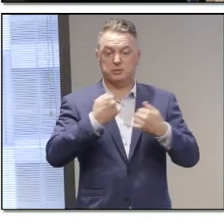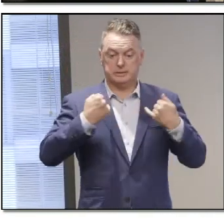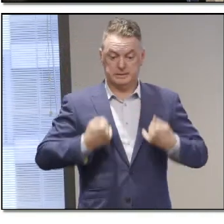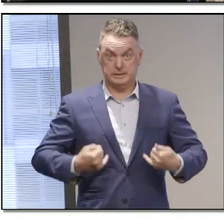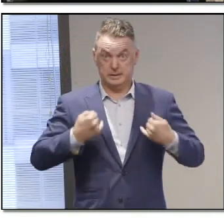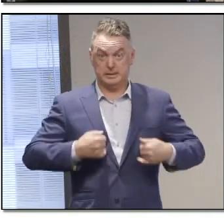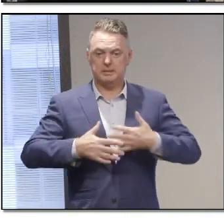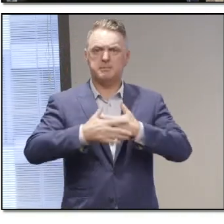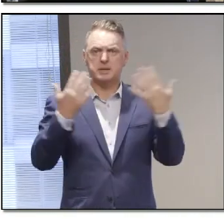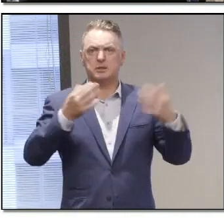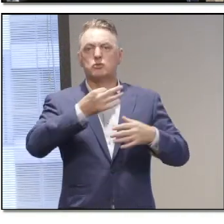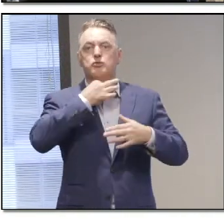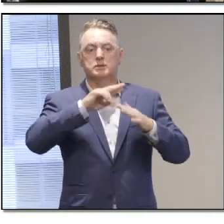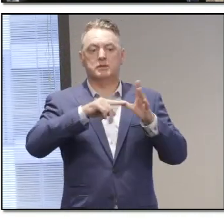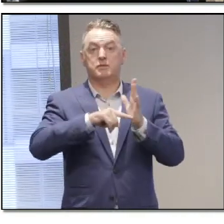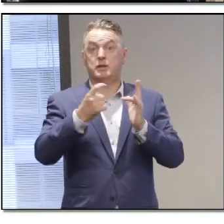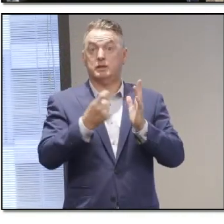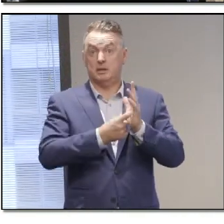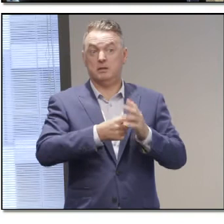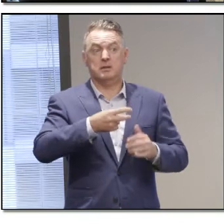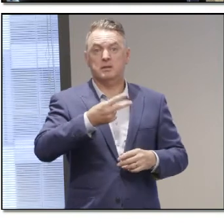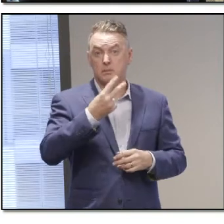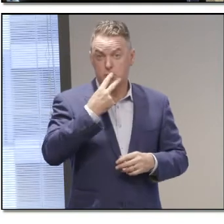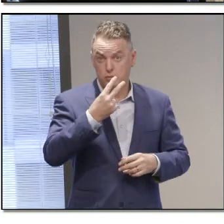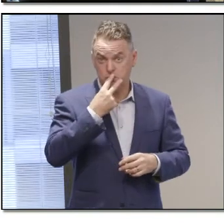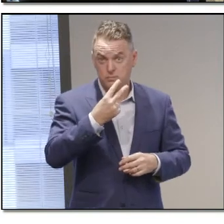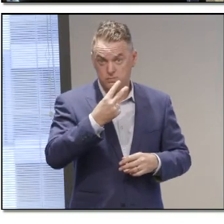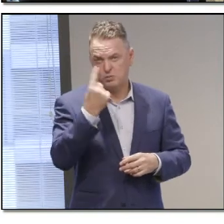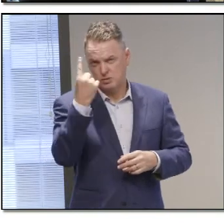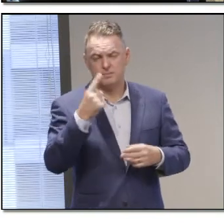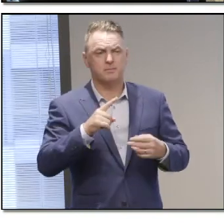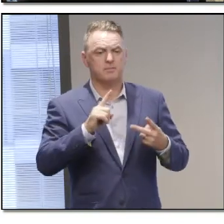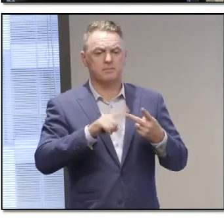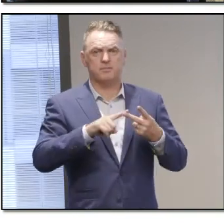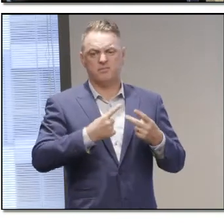respiratory disease, tobacco smoking, personal or environmental tobacco smoke,